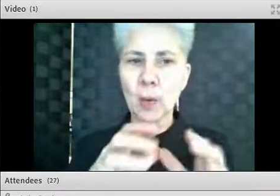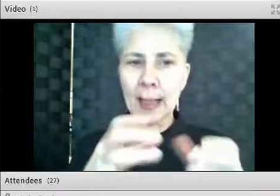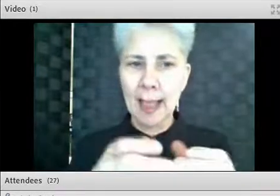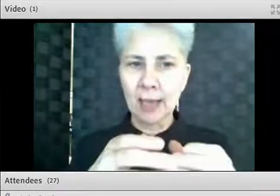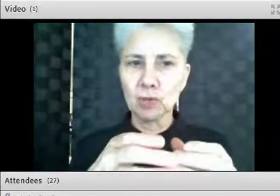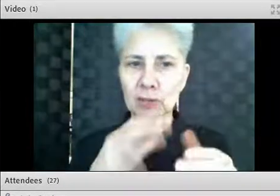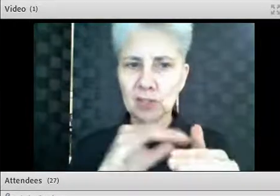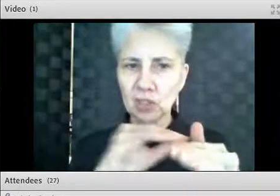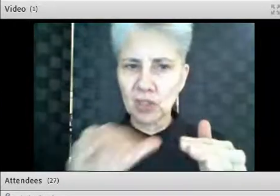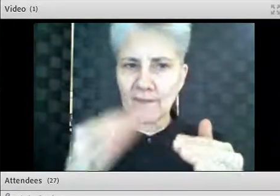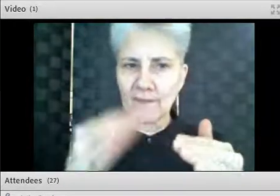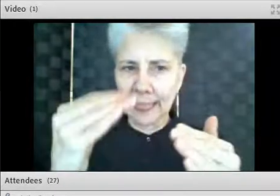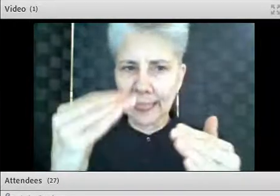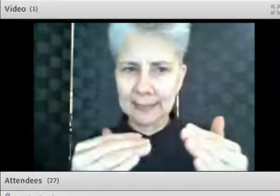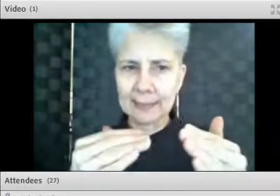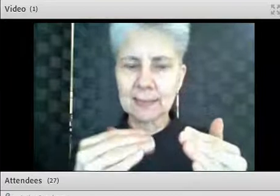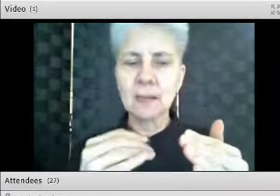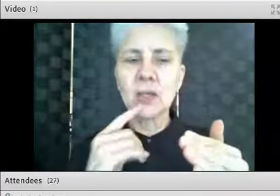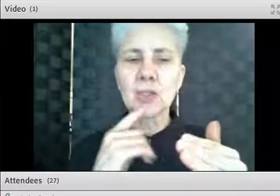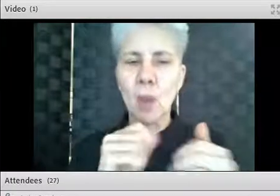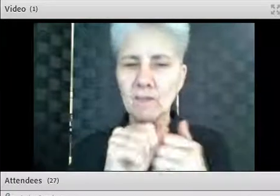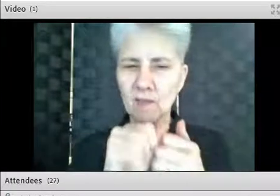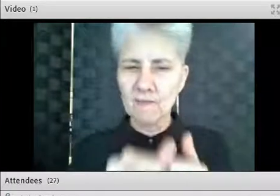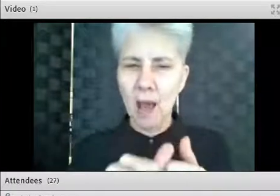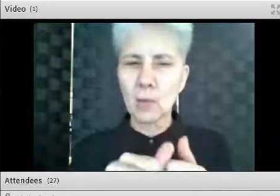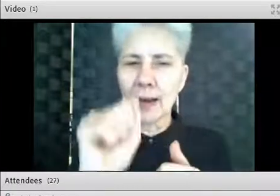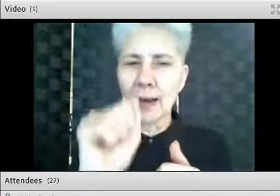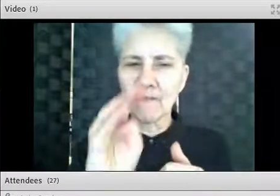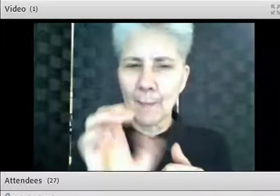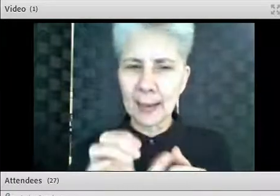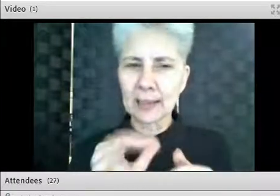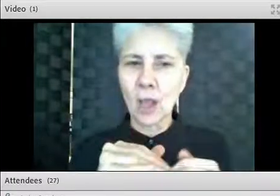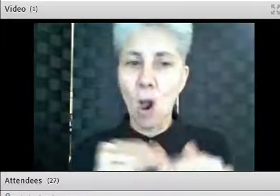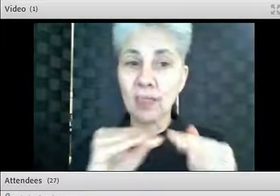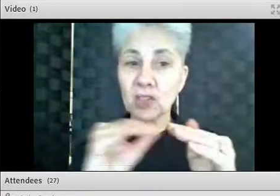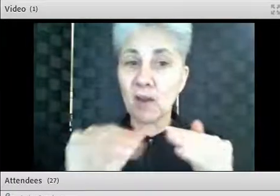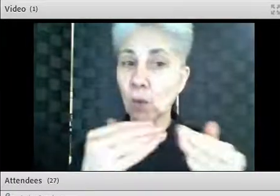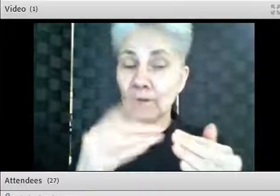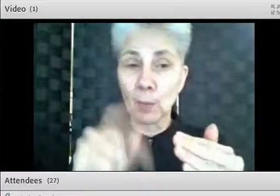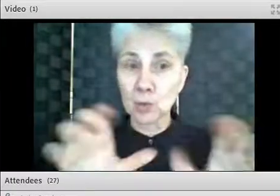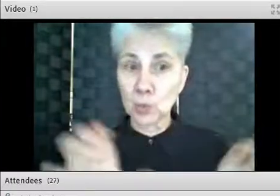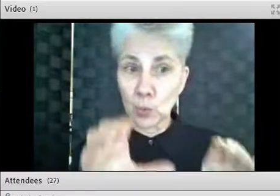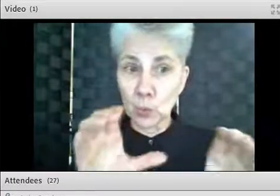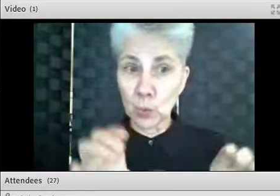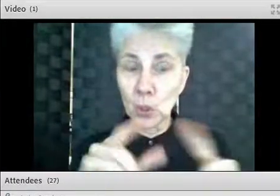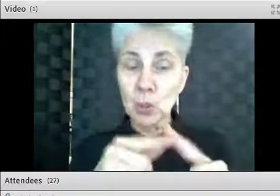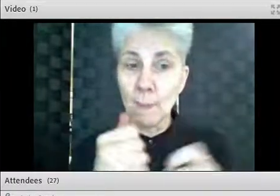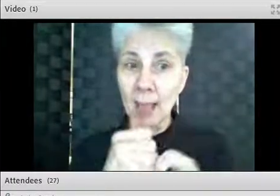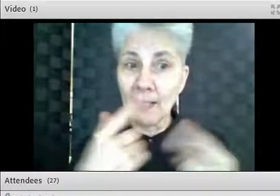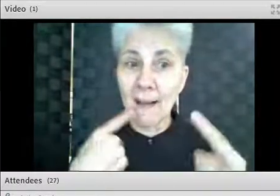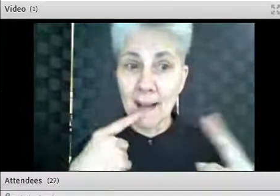stays in order alphabetically on the shelf. Okay? So whatever you need to do to make that happen,